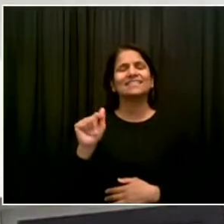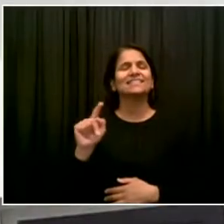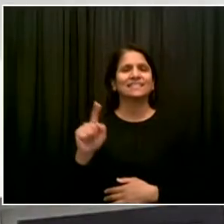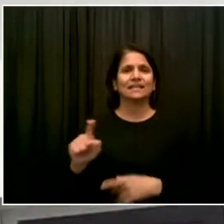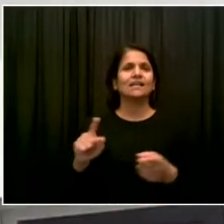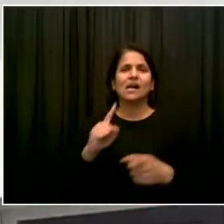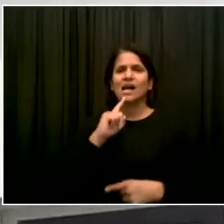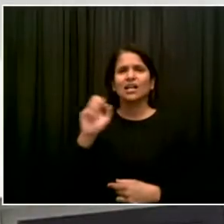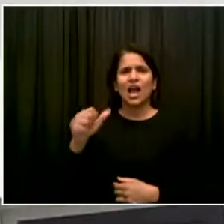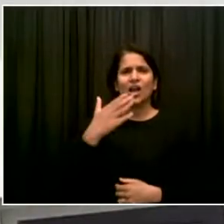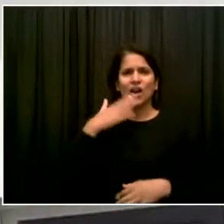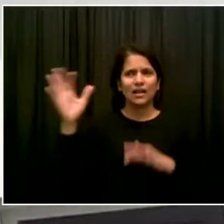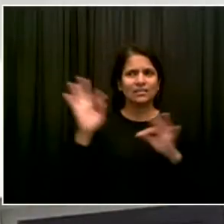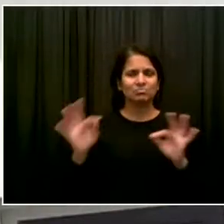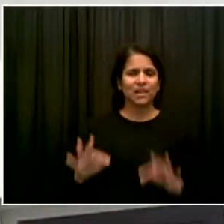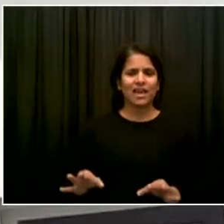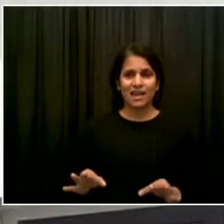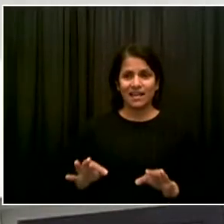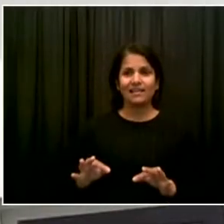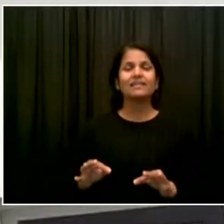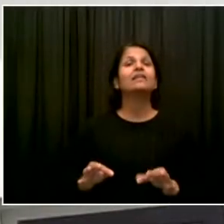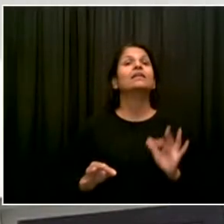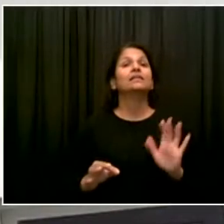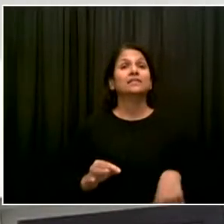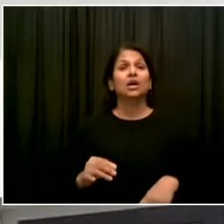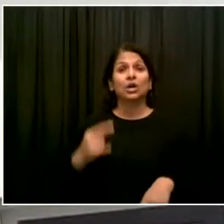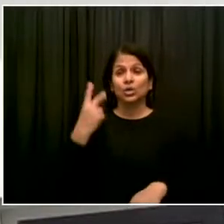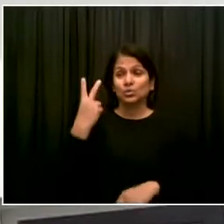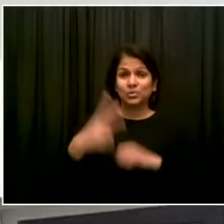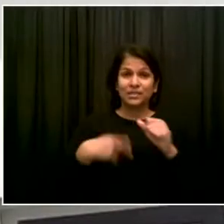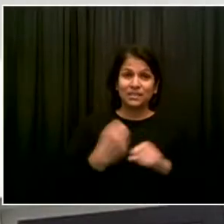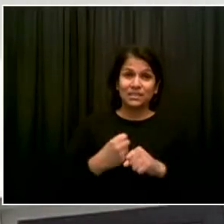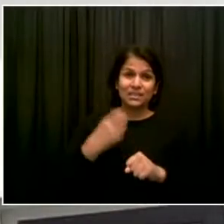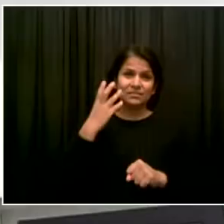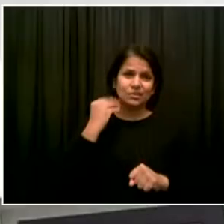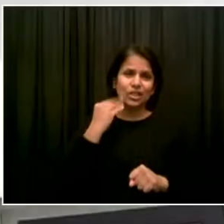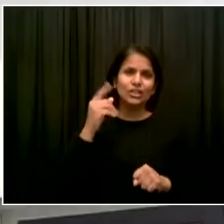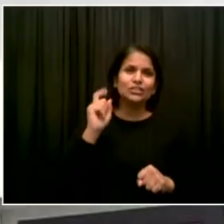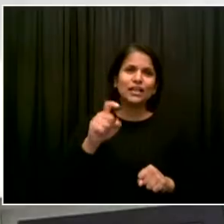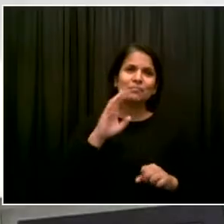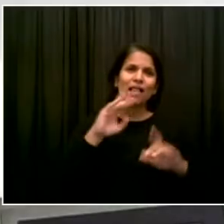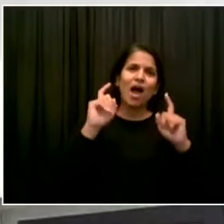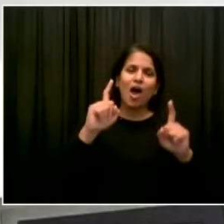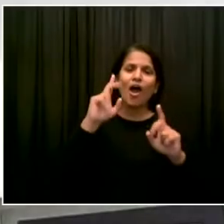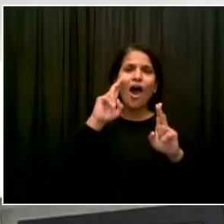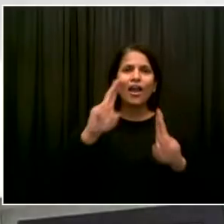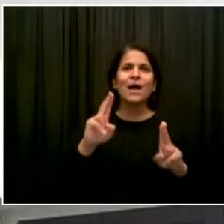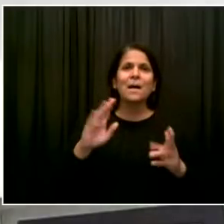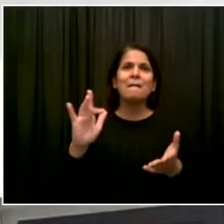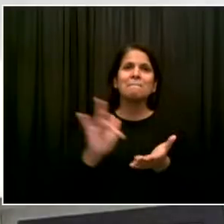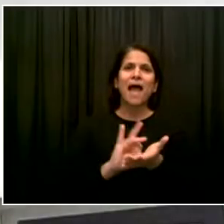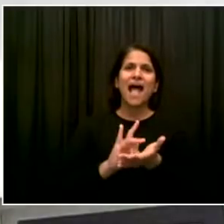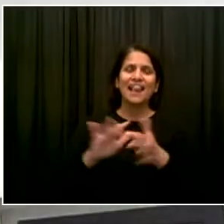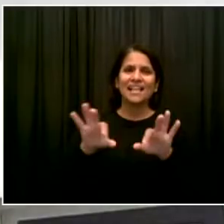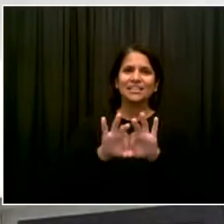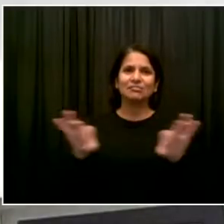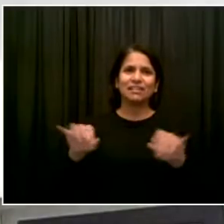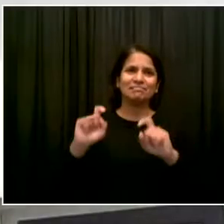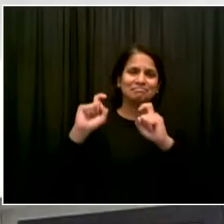FOLLOWED BY DR. CHOKSHI. I THINK YOUR LAYMAN'S ANALYSIS DESERVES A MEDICAL DEGREE